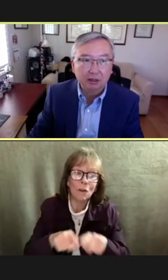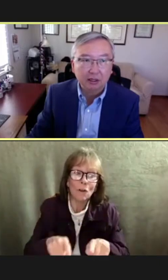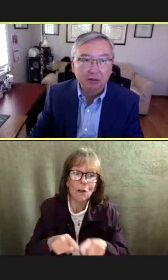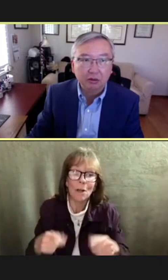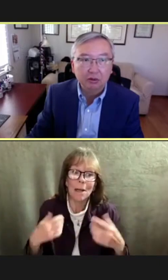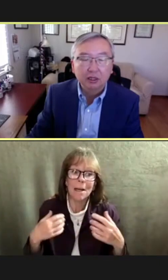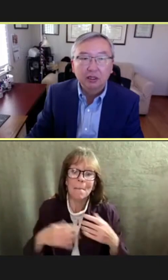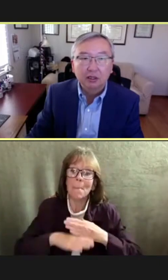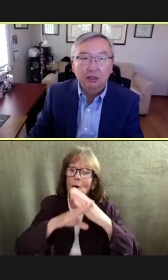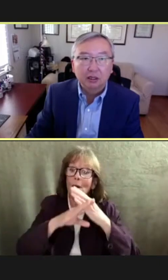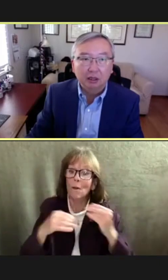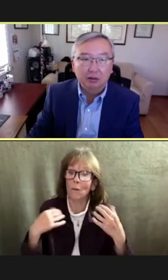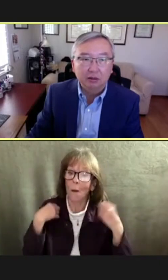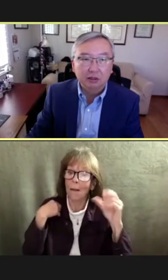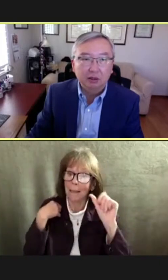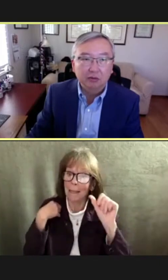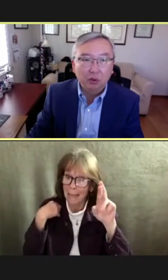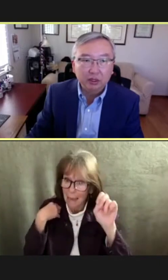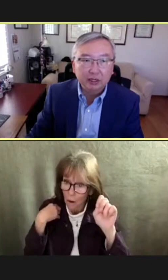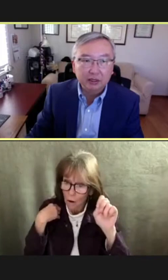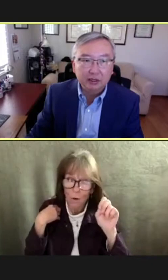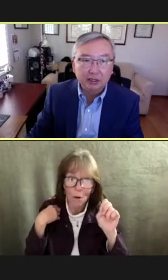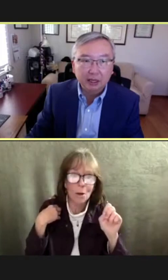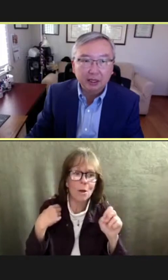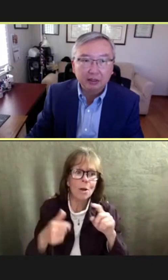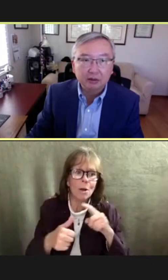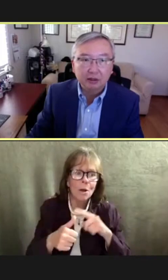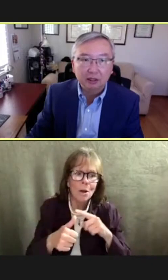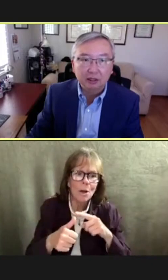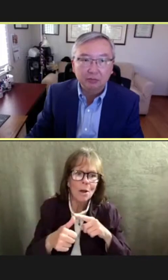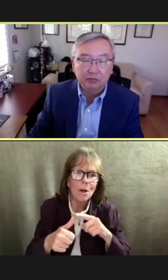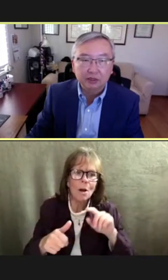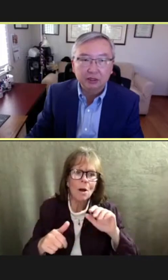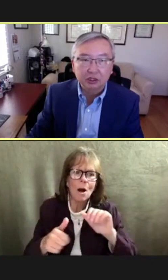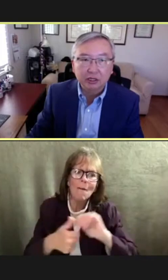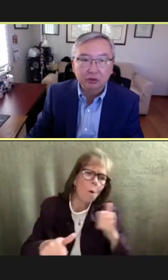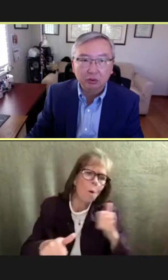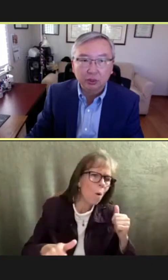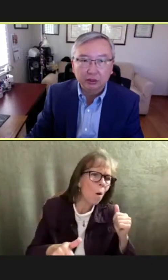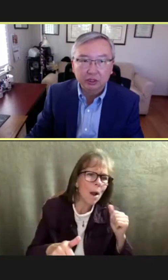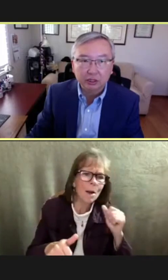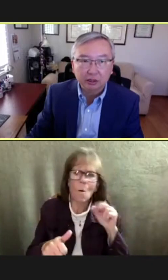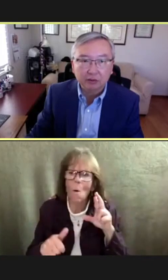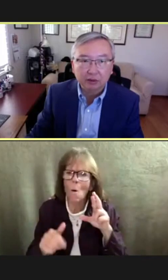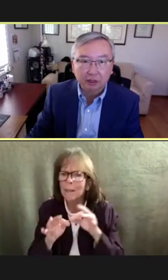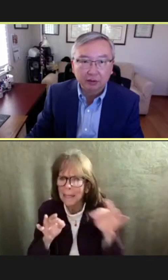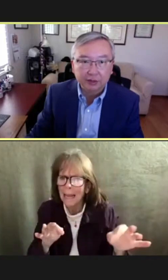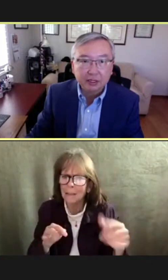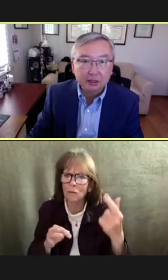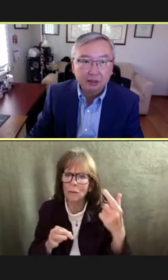autistic adults include avoiding and delaying general practitioner visit.